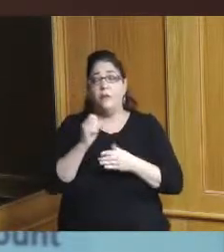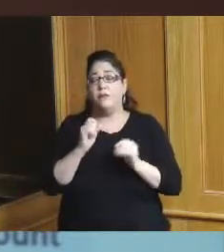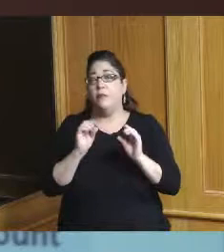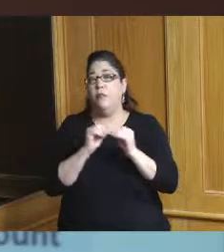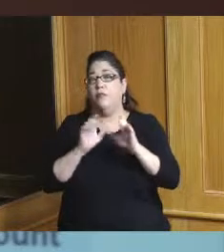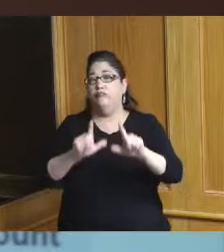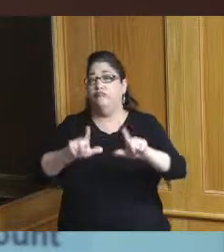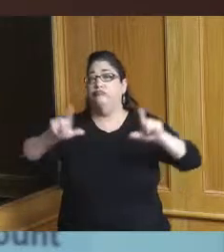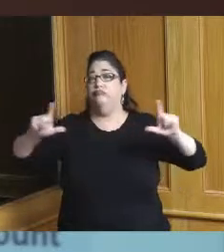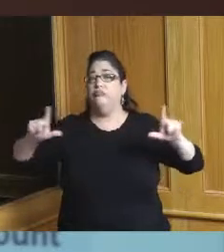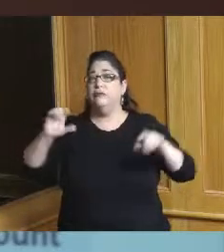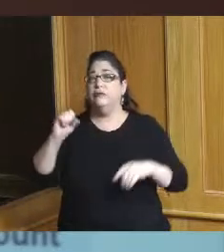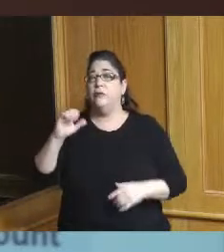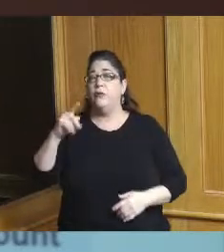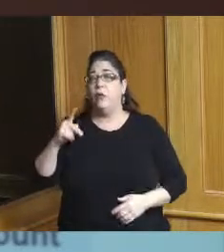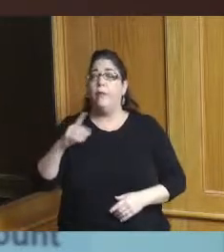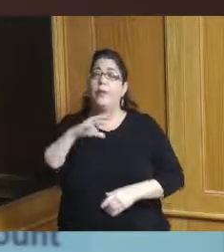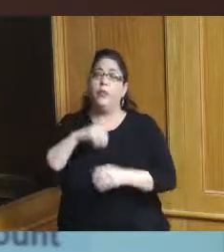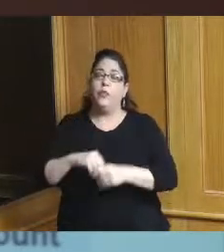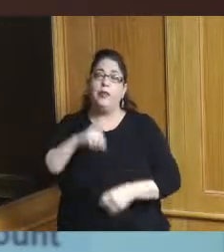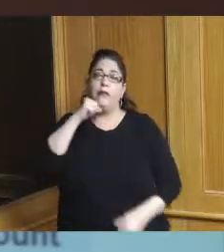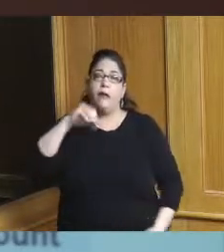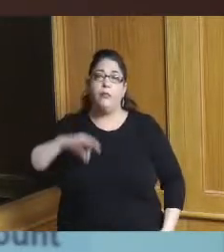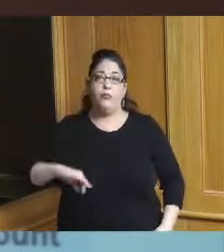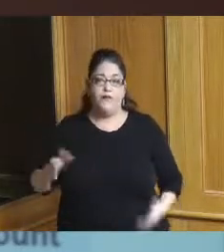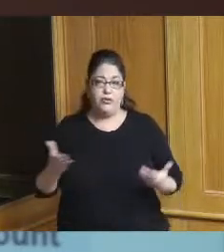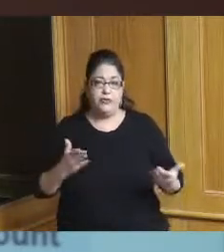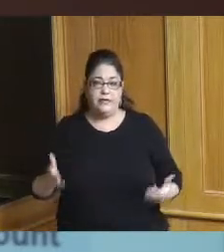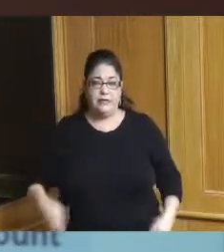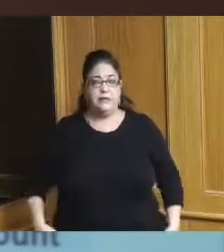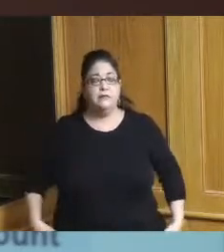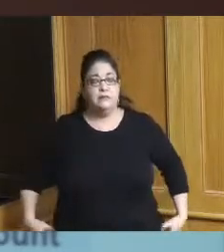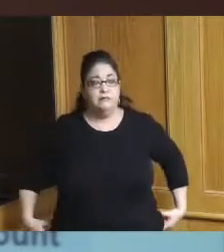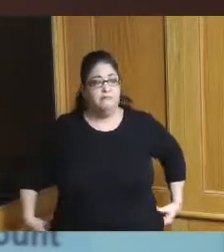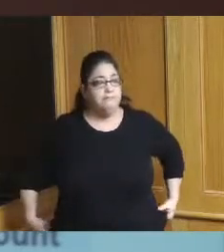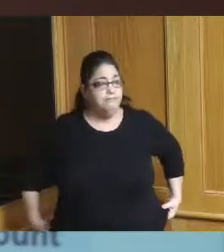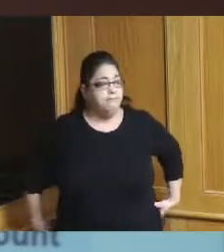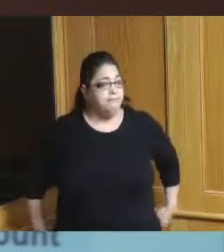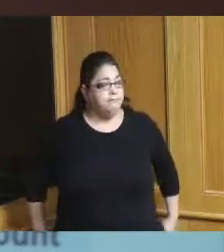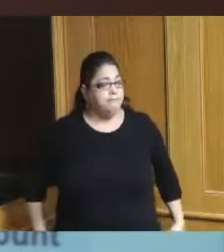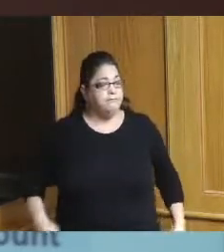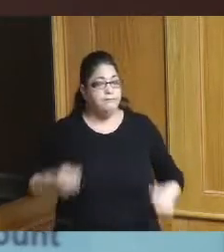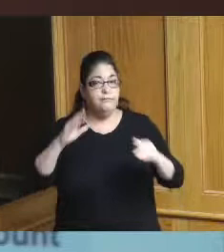some of our non-profit services and other economic development work and of course it takes people